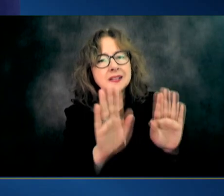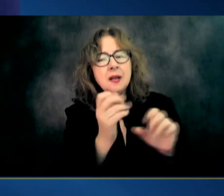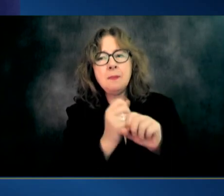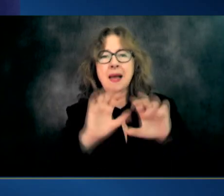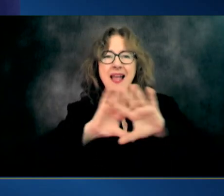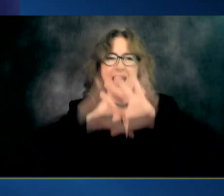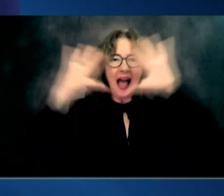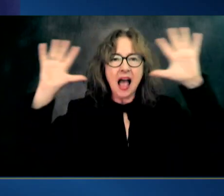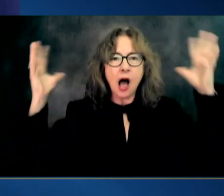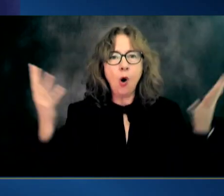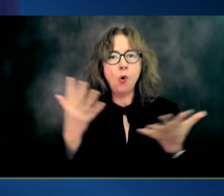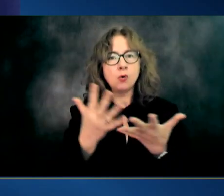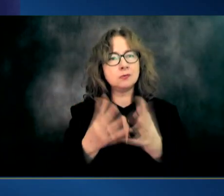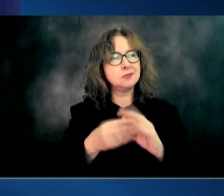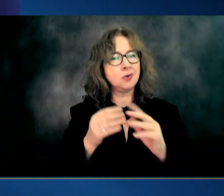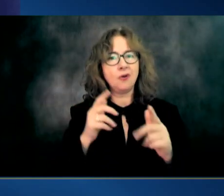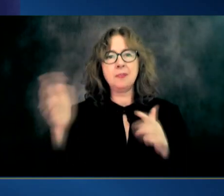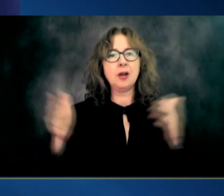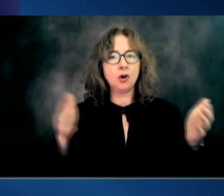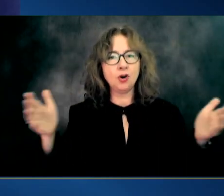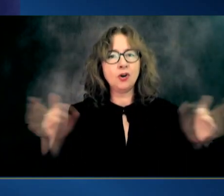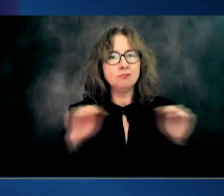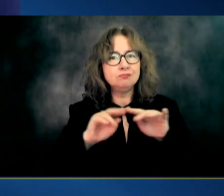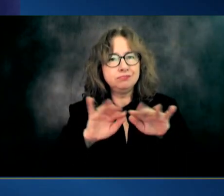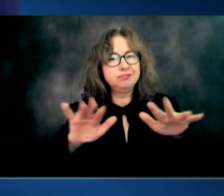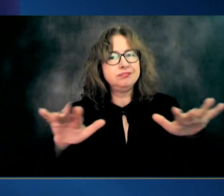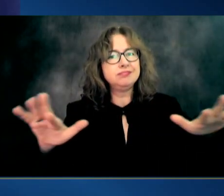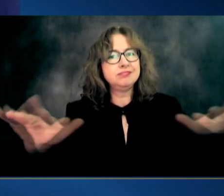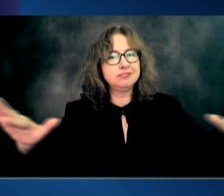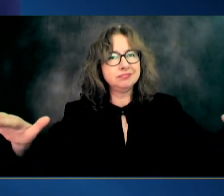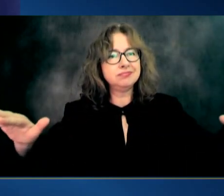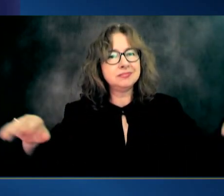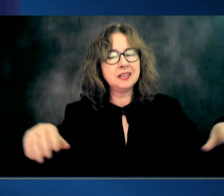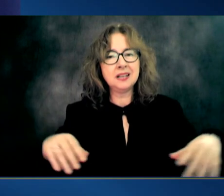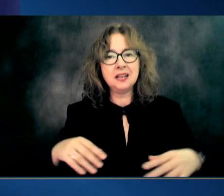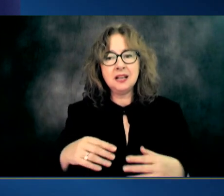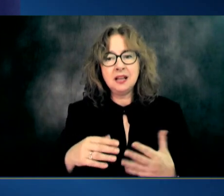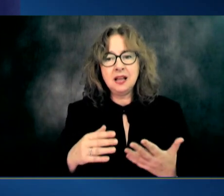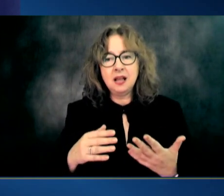needs to get bigger for our community is that without in vitro fertilization,